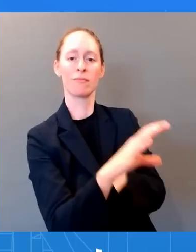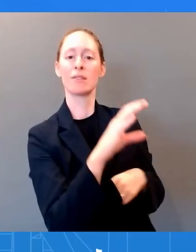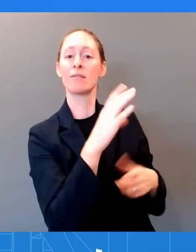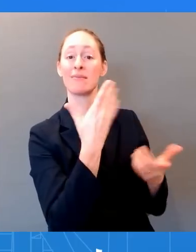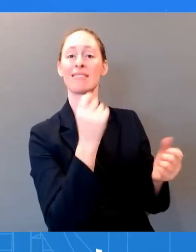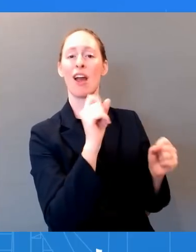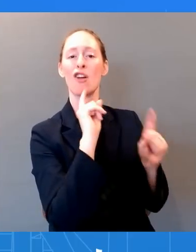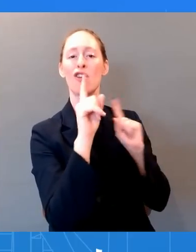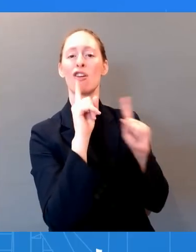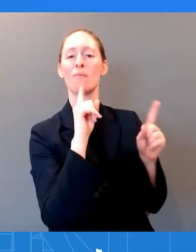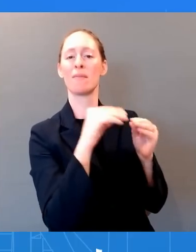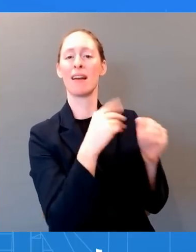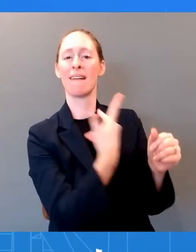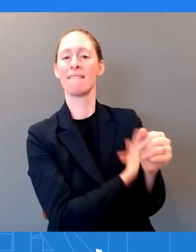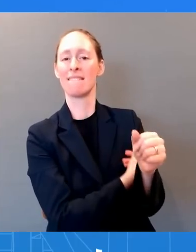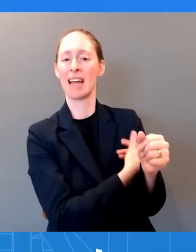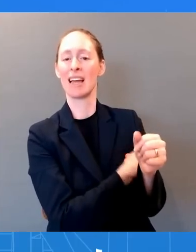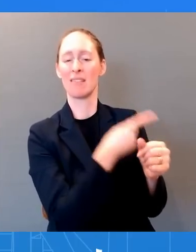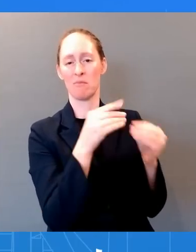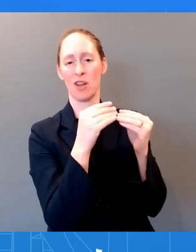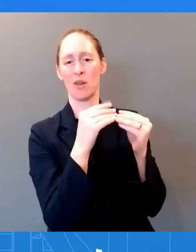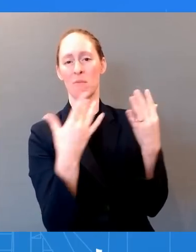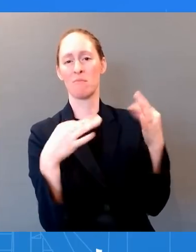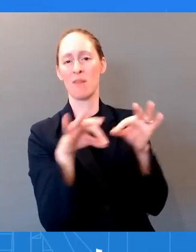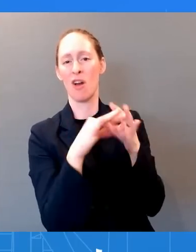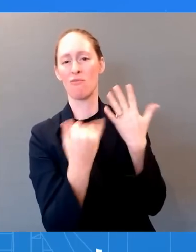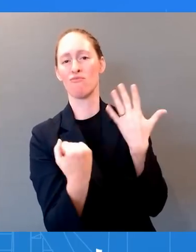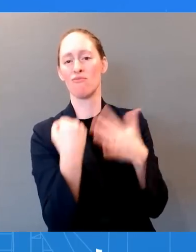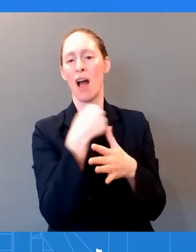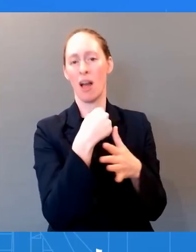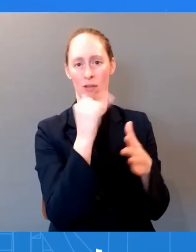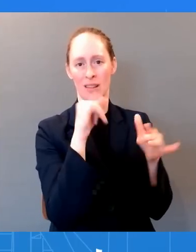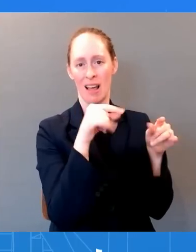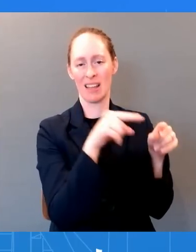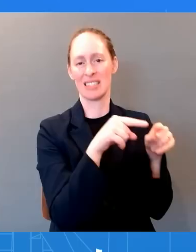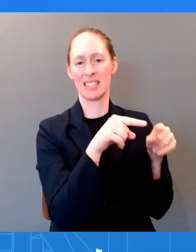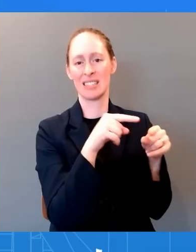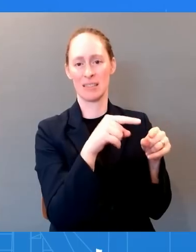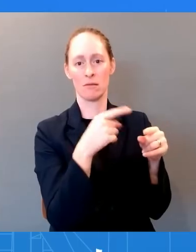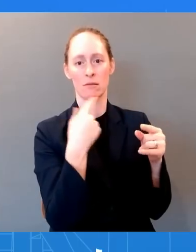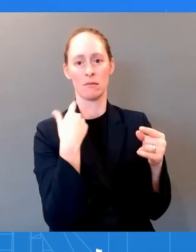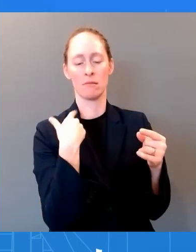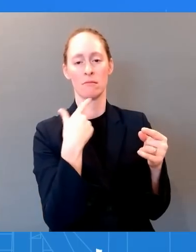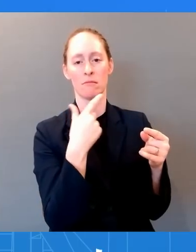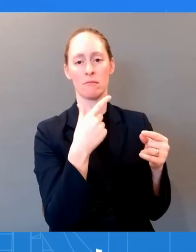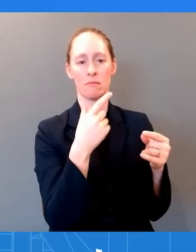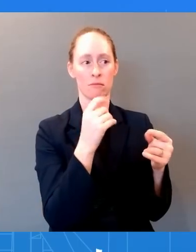that we can to get vaccines to folks -- folks who are most at risk, as I just mentioned.